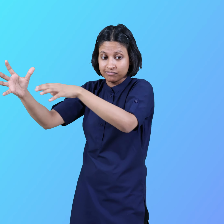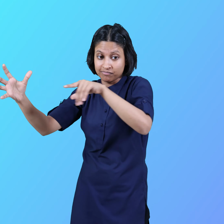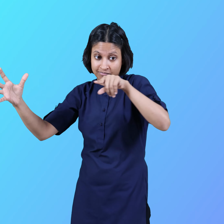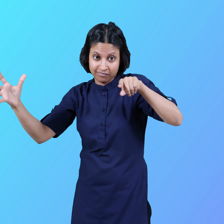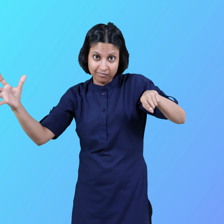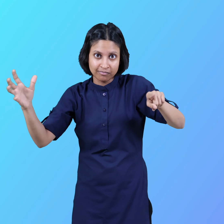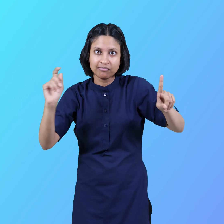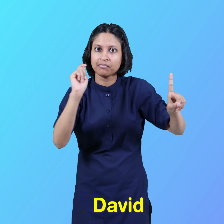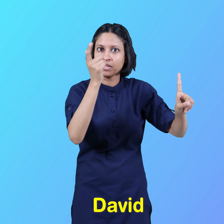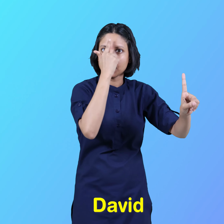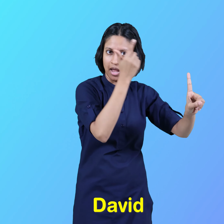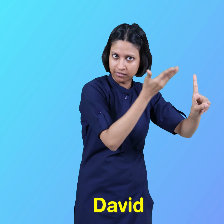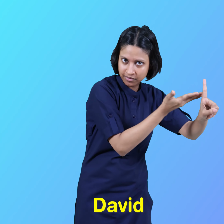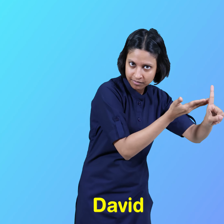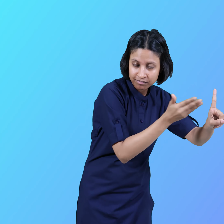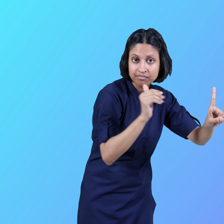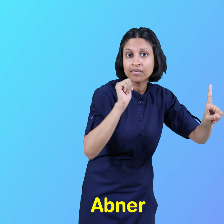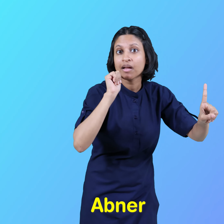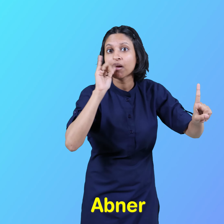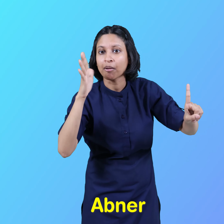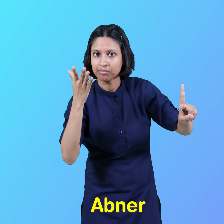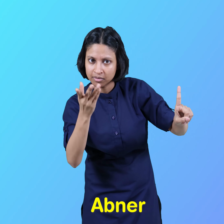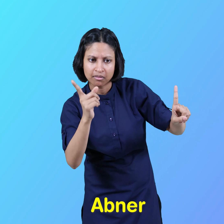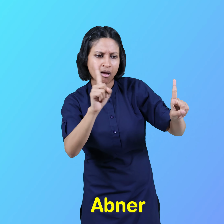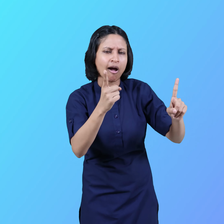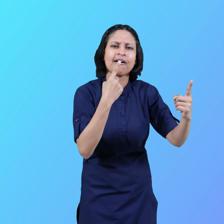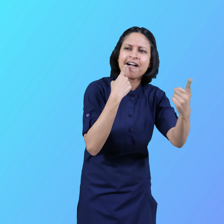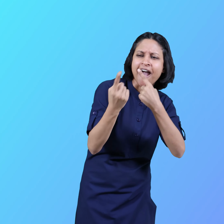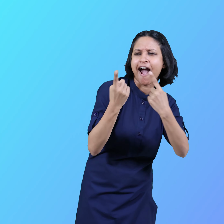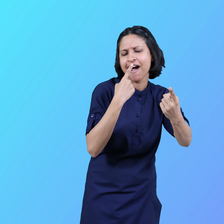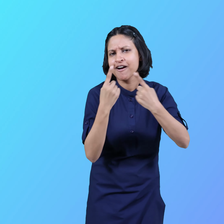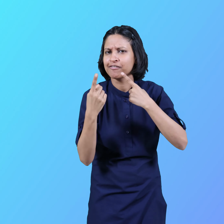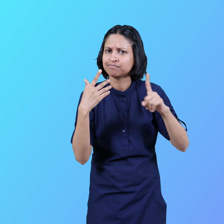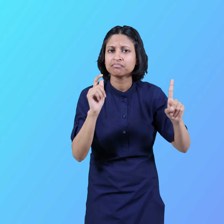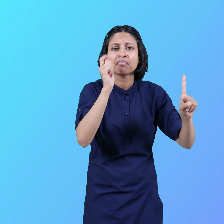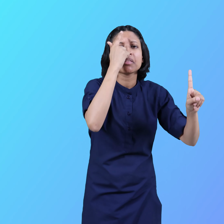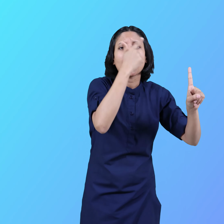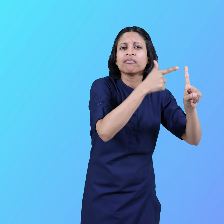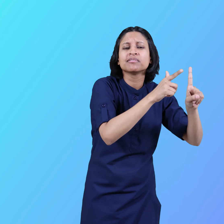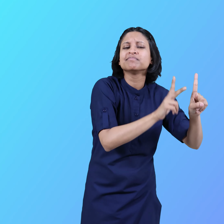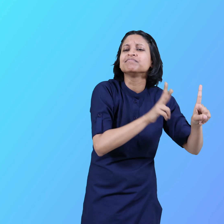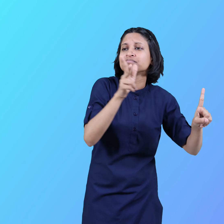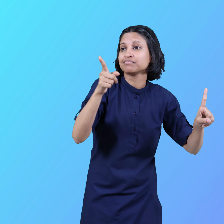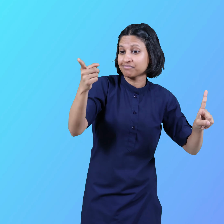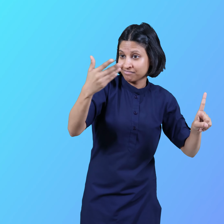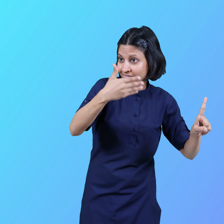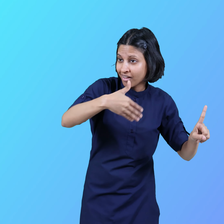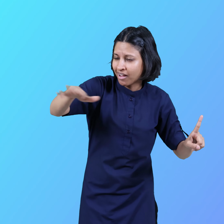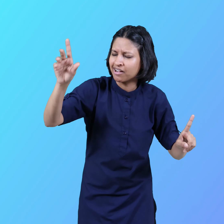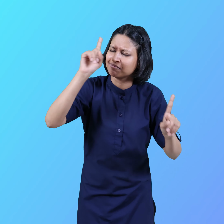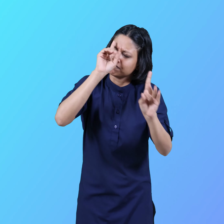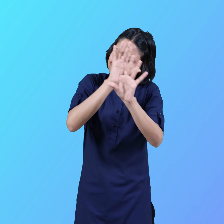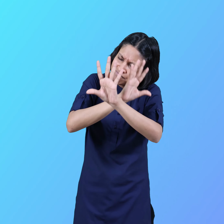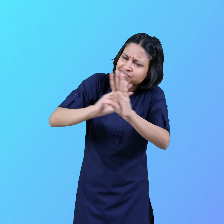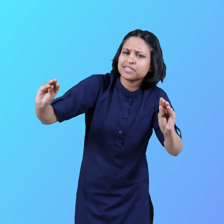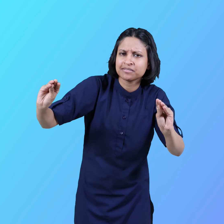David had just let Abner leave in peace.